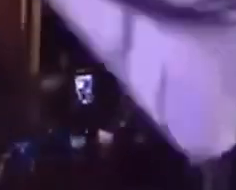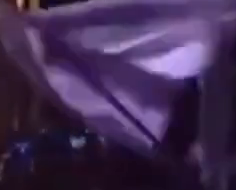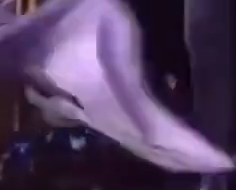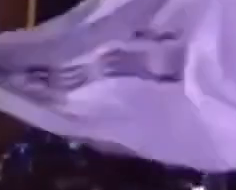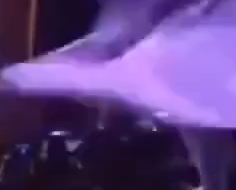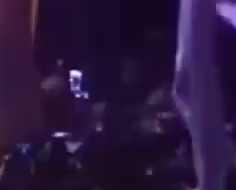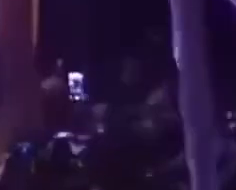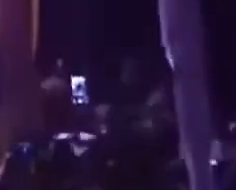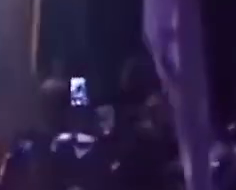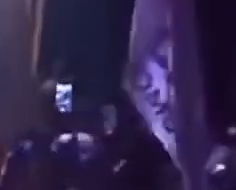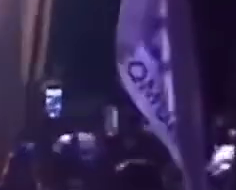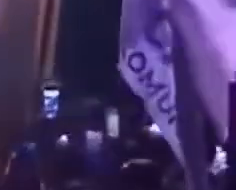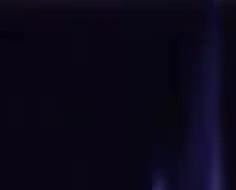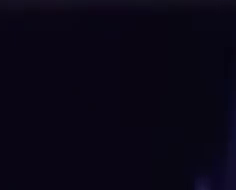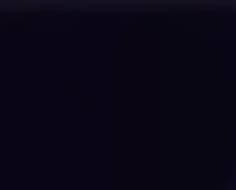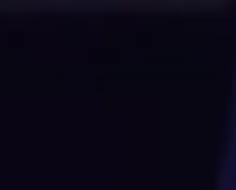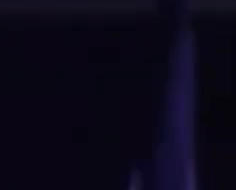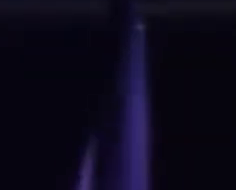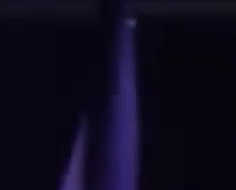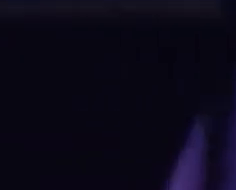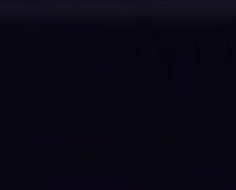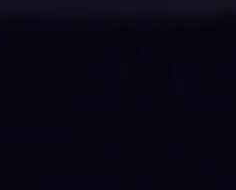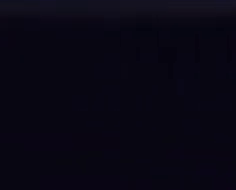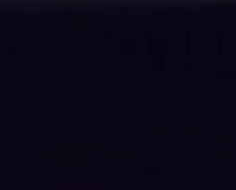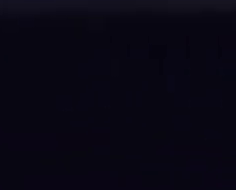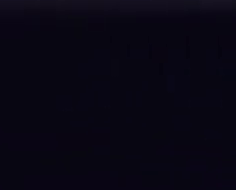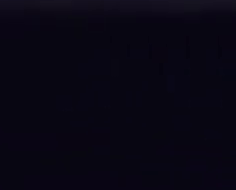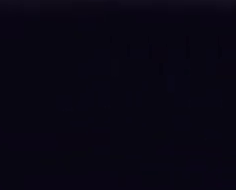Here, Milei describes how all the conventional economists told him they'd